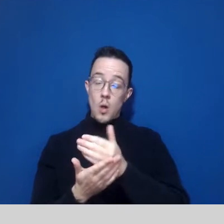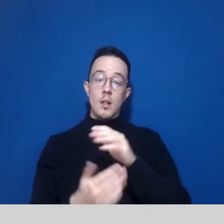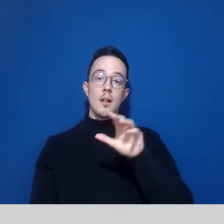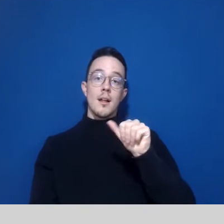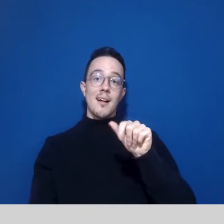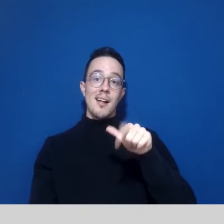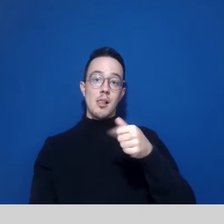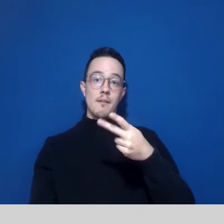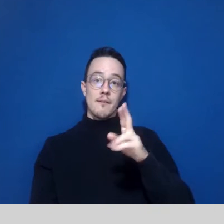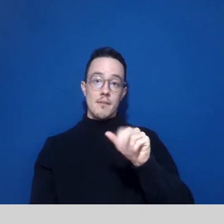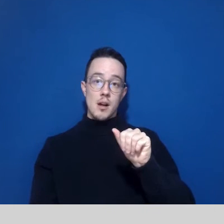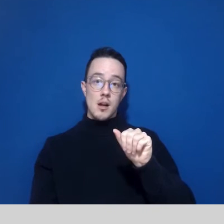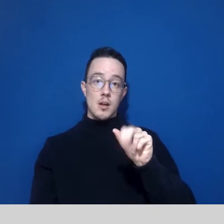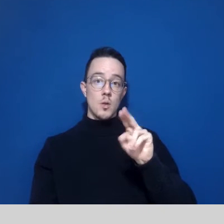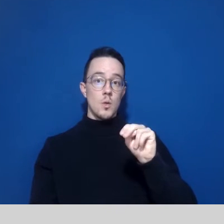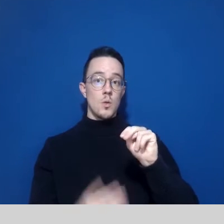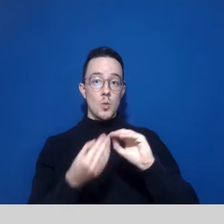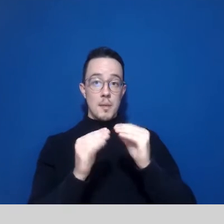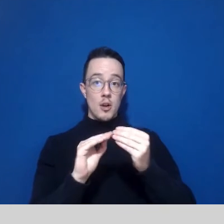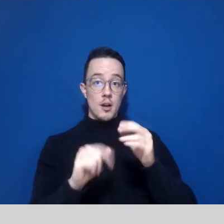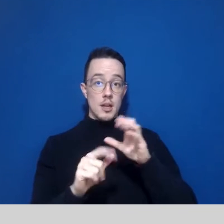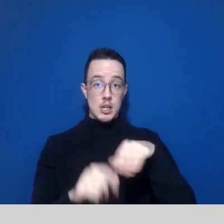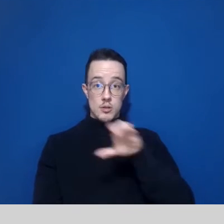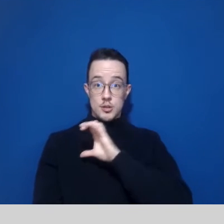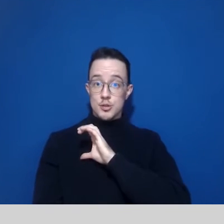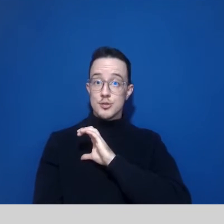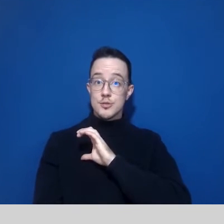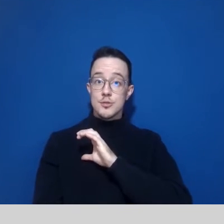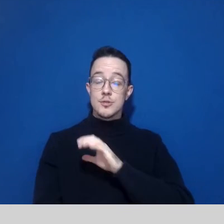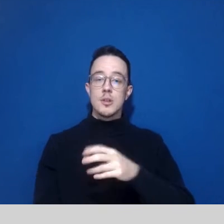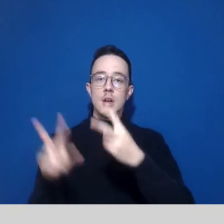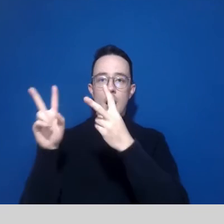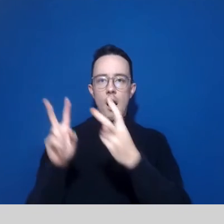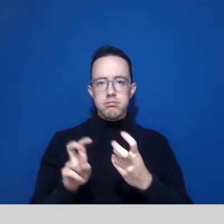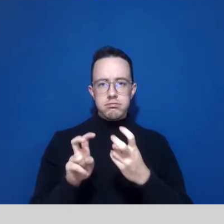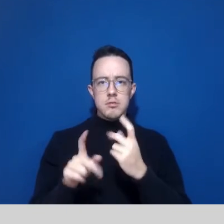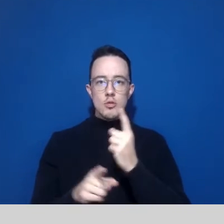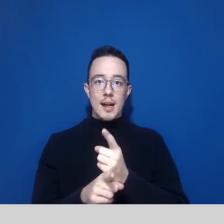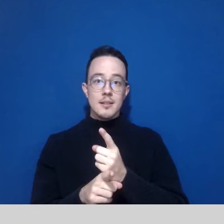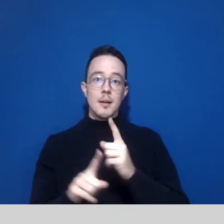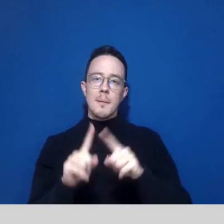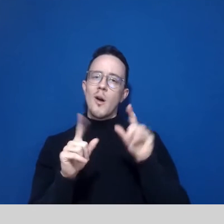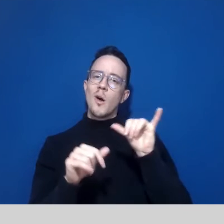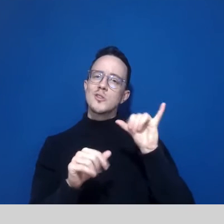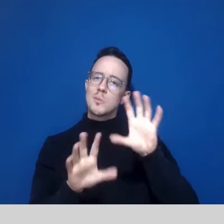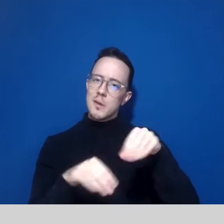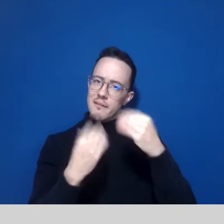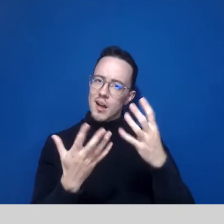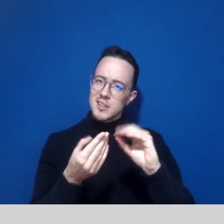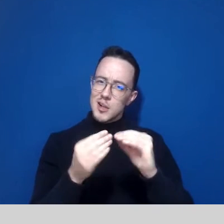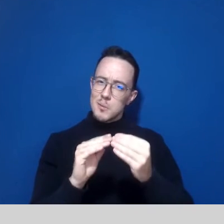You can ask for all alphanumeric characters, backslash, W, plus, it will extract München correctly,